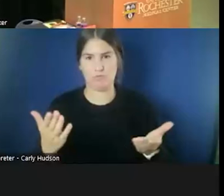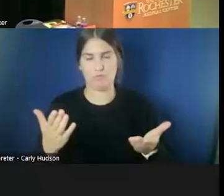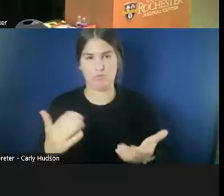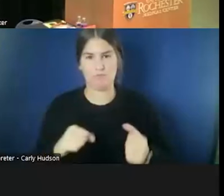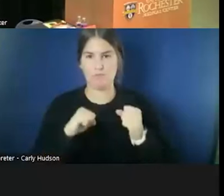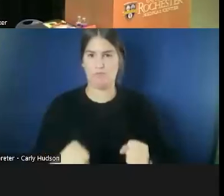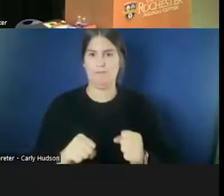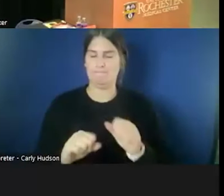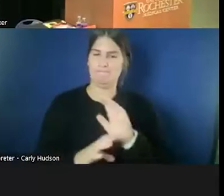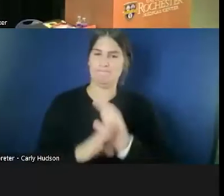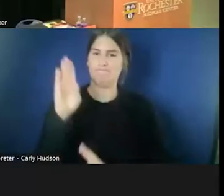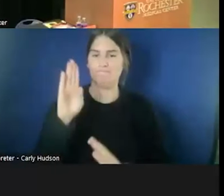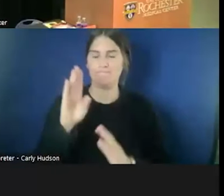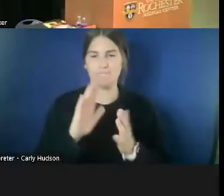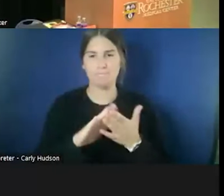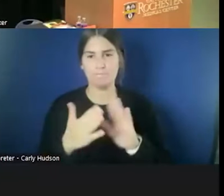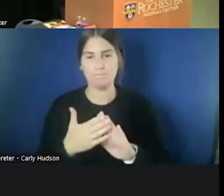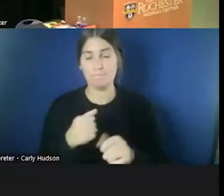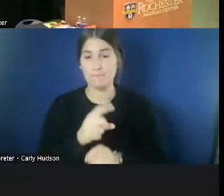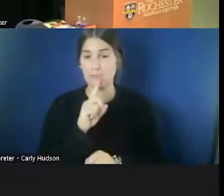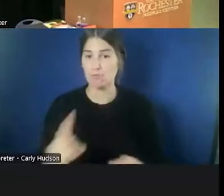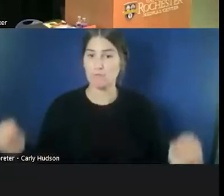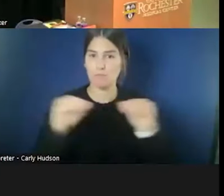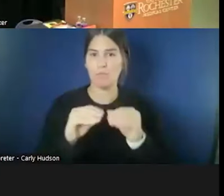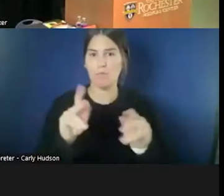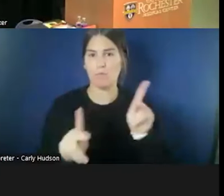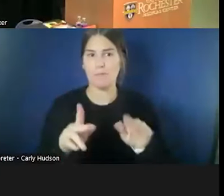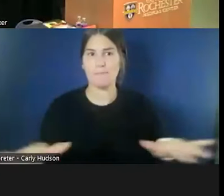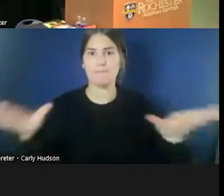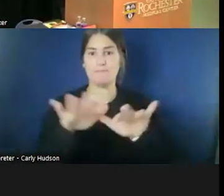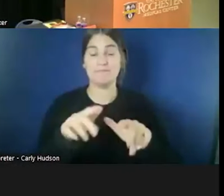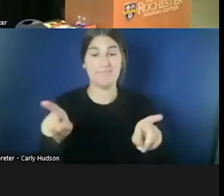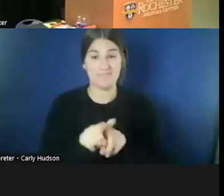communities and to ensure that more individuals from the same district I graduated from which is